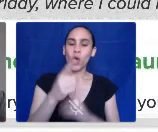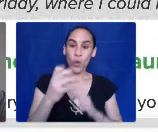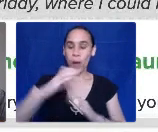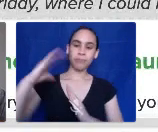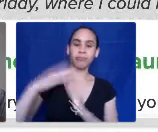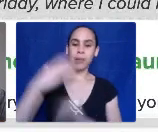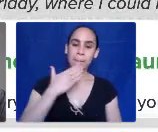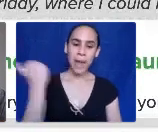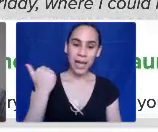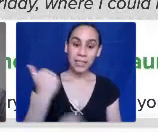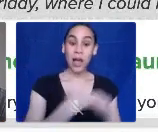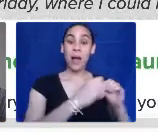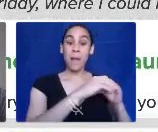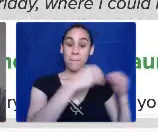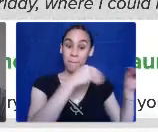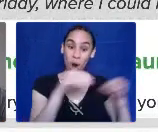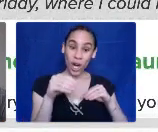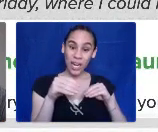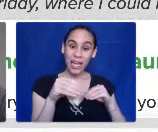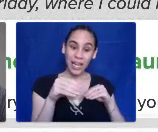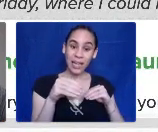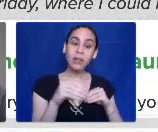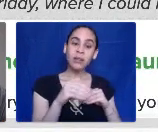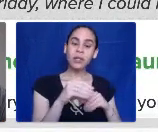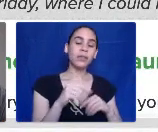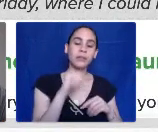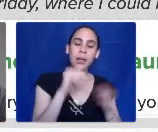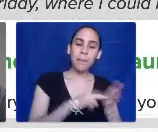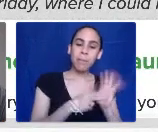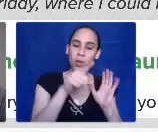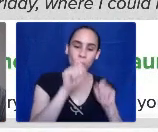you have multiple skills doesn't mean you can't market just one skill right even so if you have